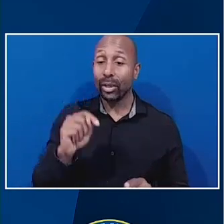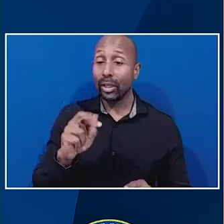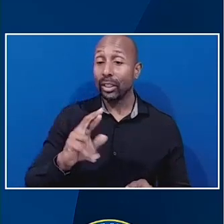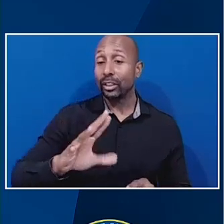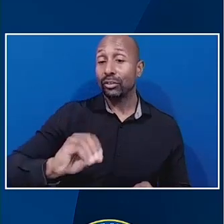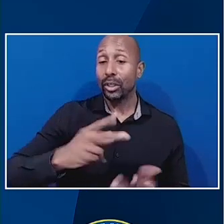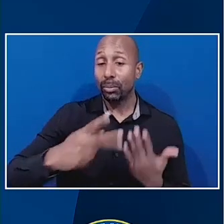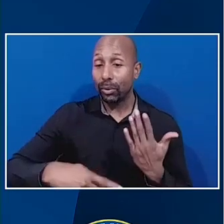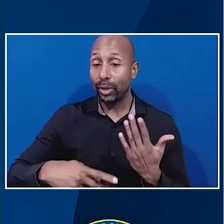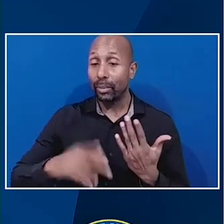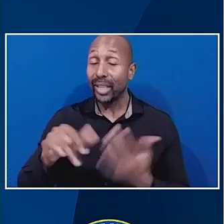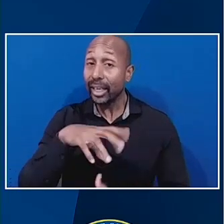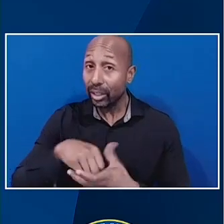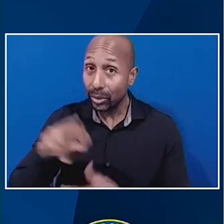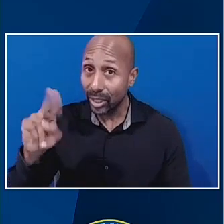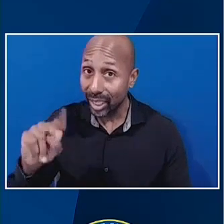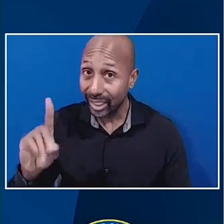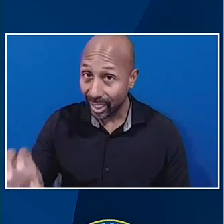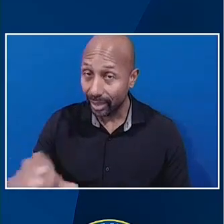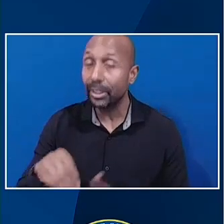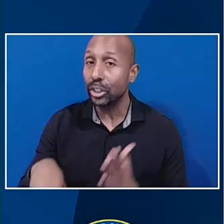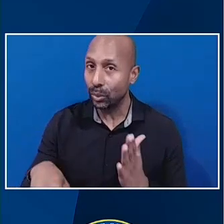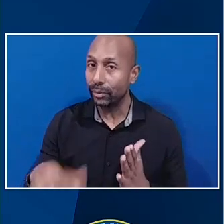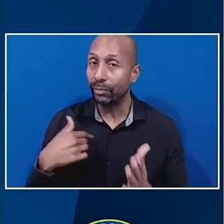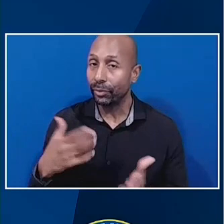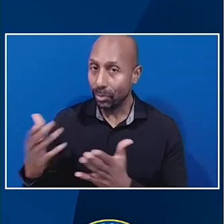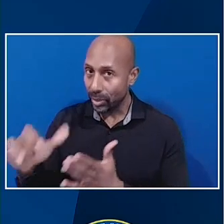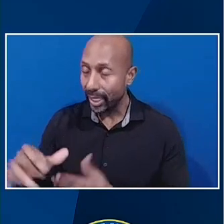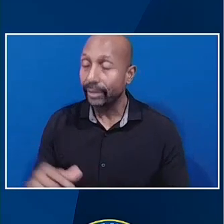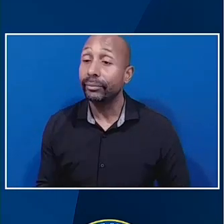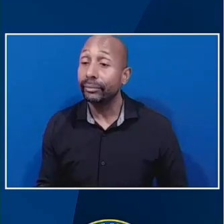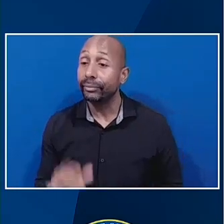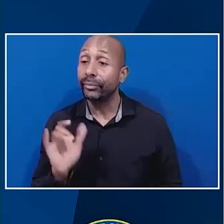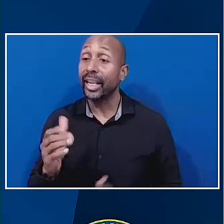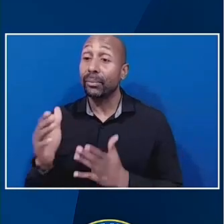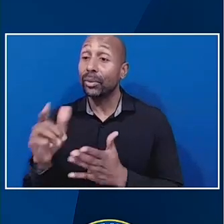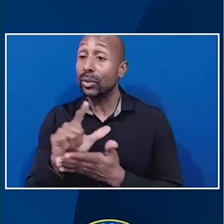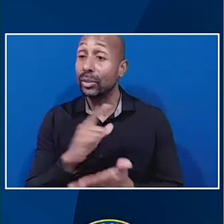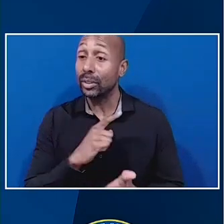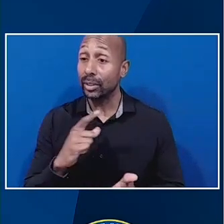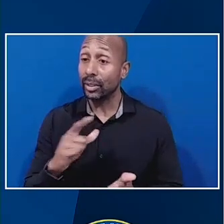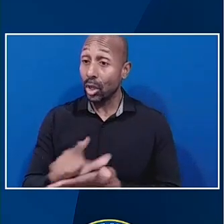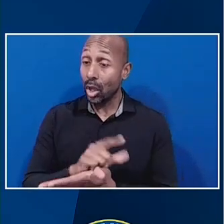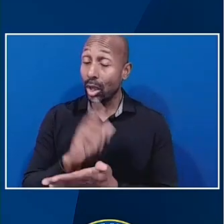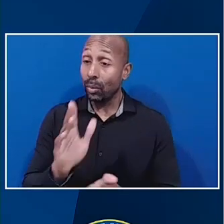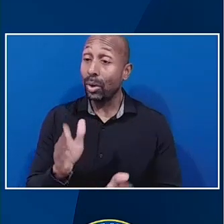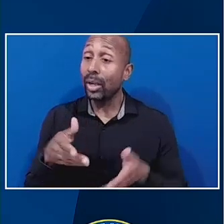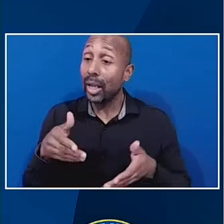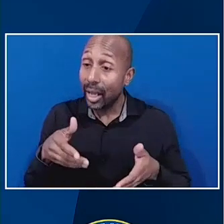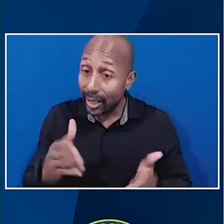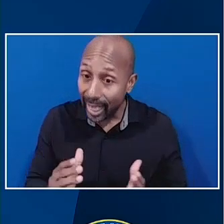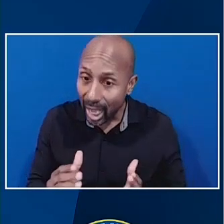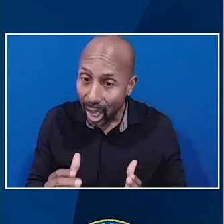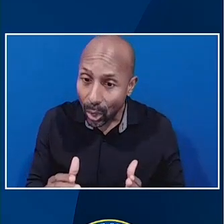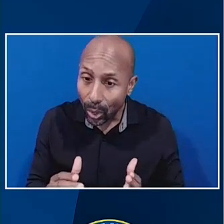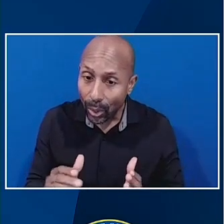The proposed regulation will enable- will enable Federal TRIO programs to continue to serve disadvantaged students for which